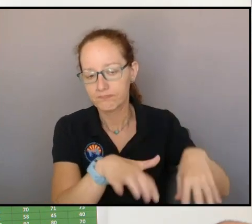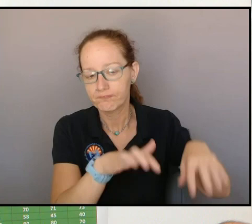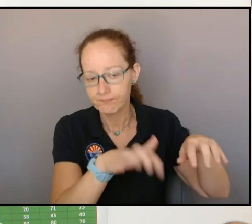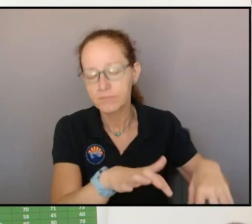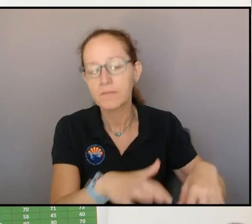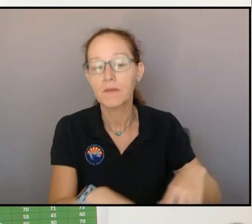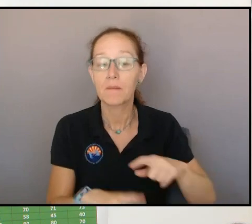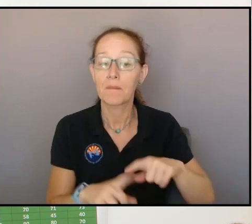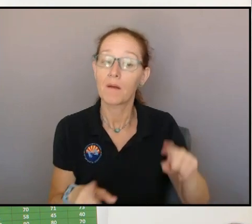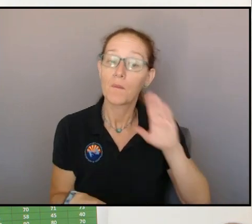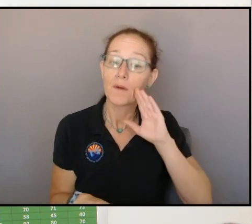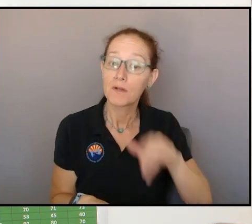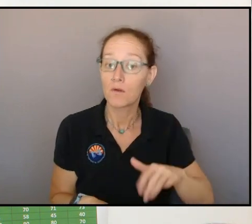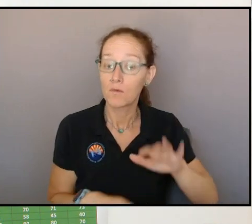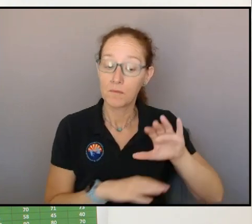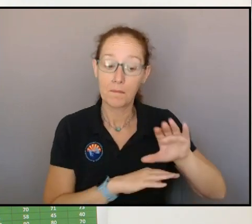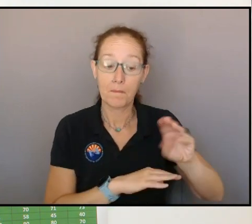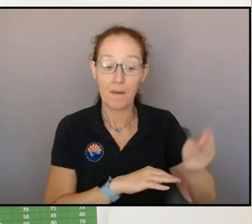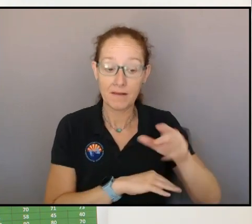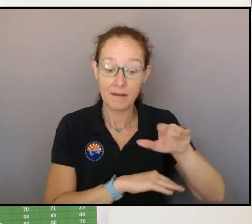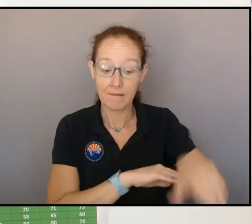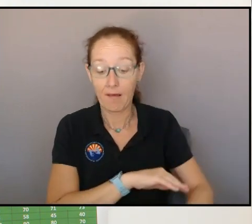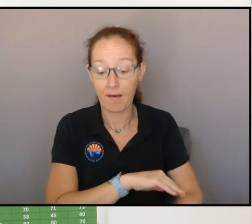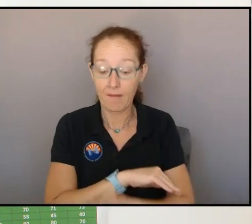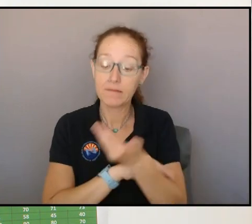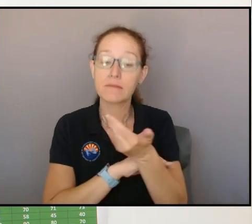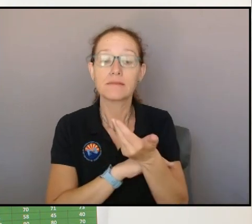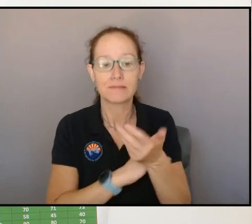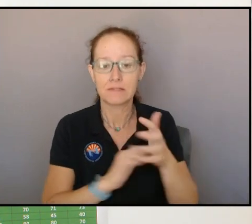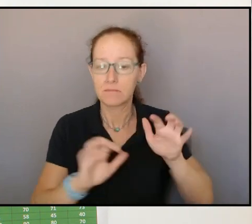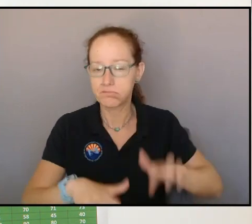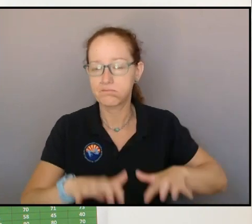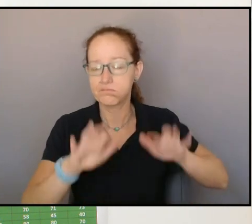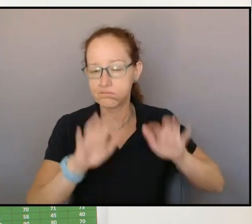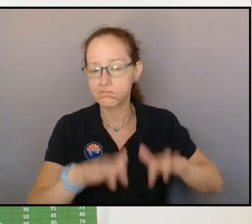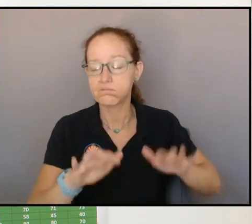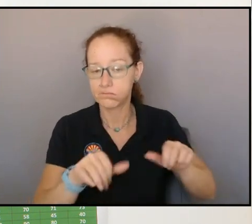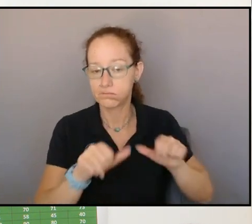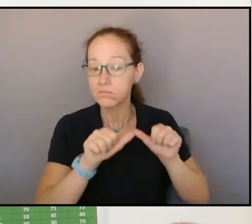precipitation total possibility. Uh next slide. So